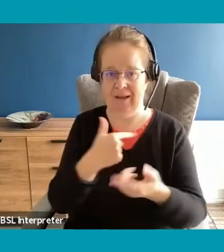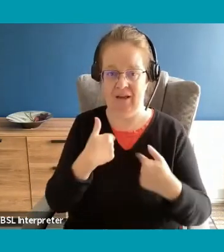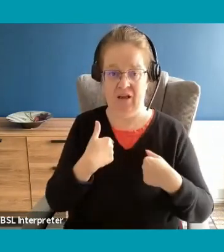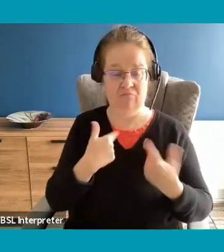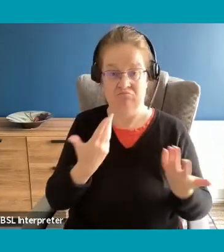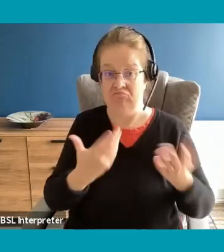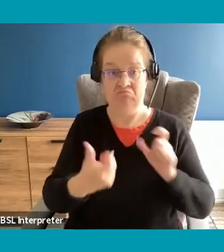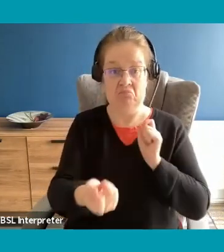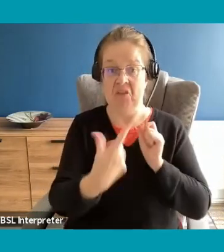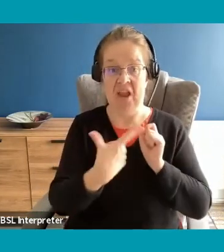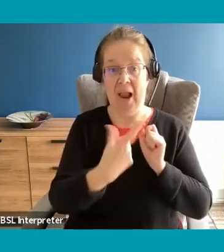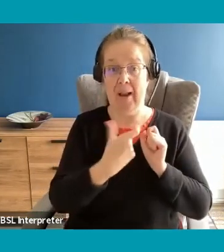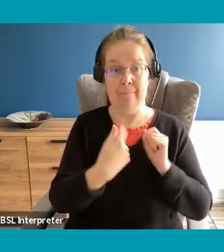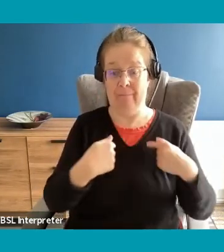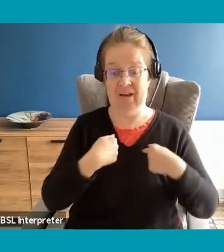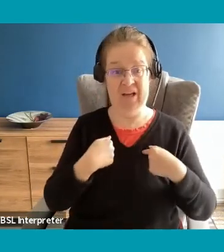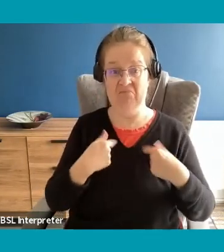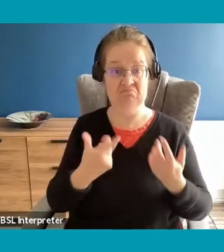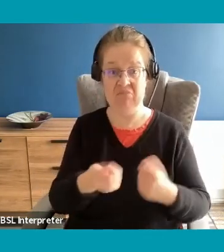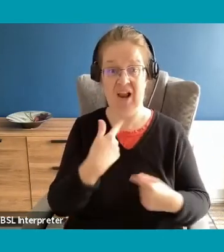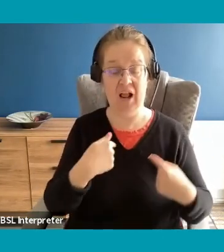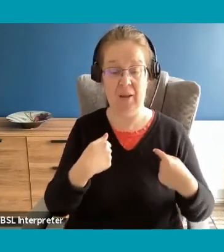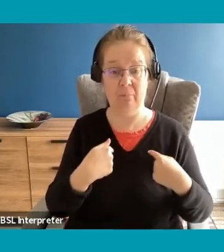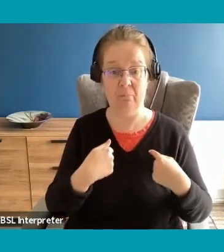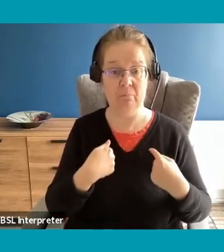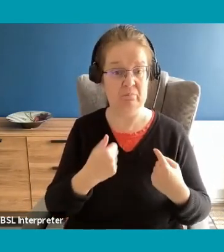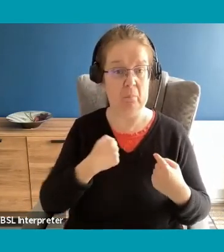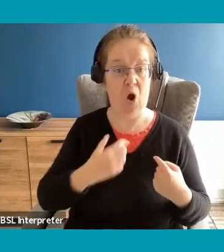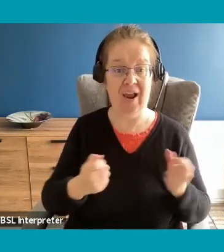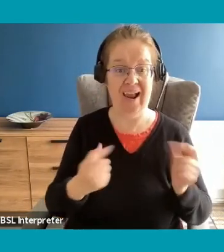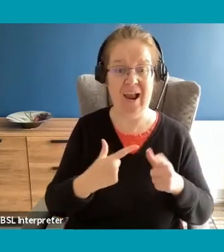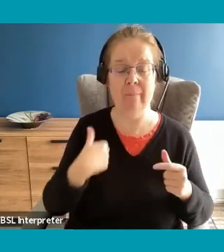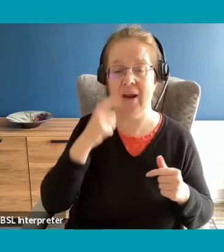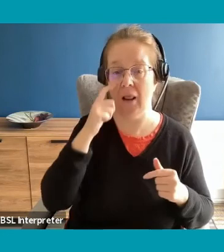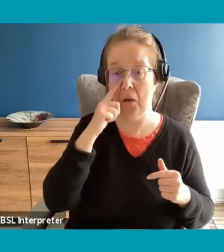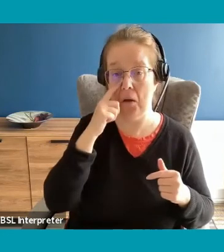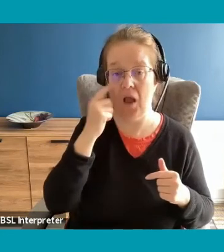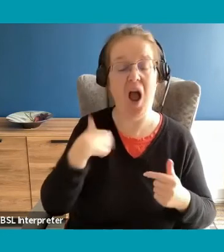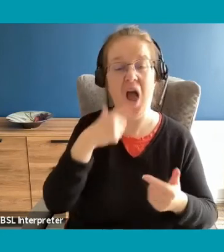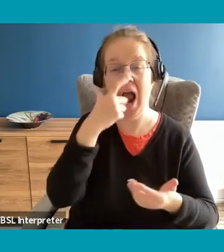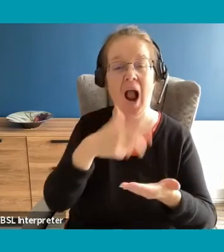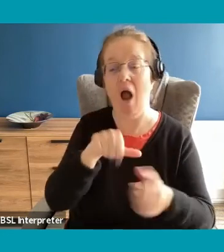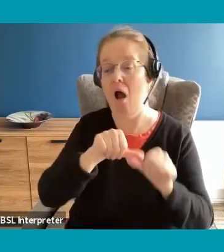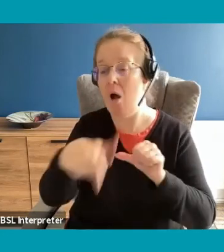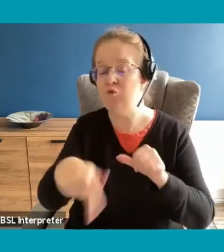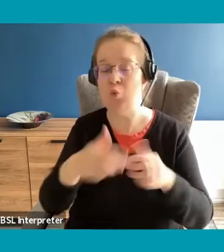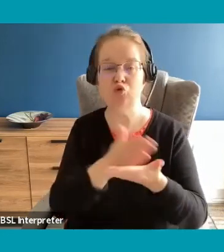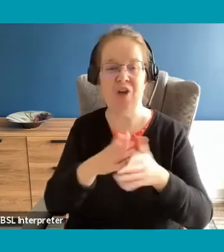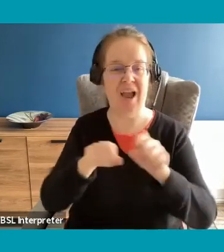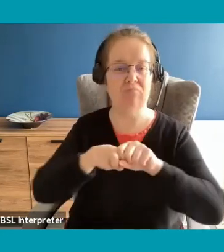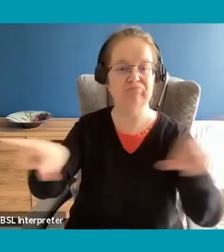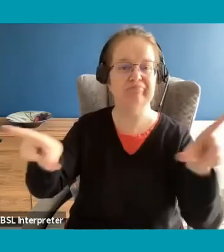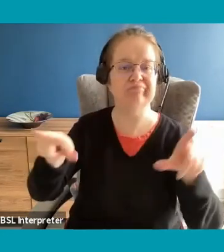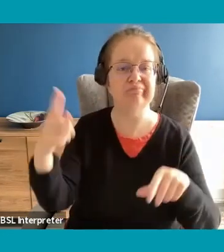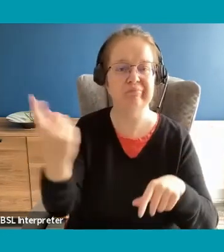emails coming to my my email address. I can get that shared out afterwards, and so the people have got a copy of it.